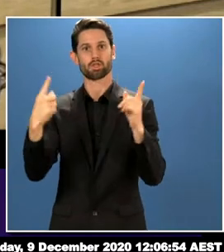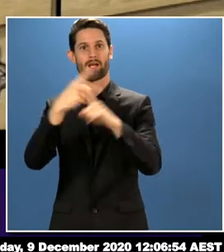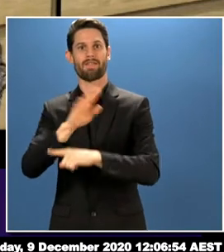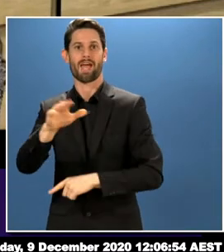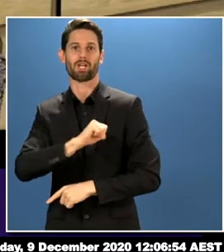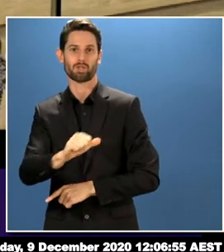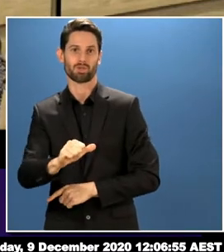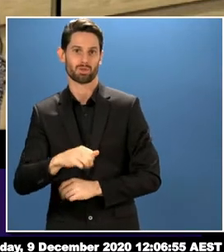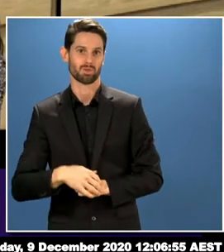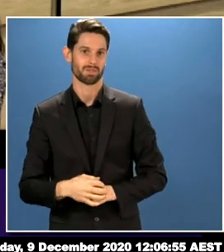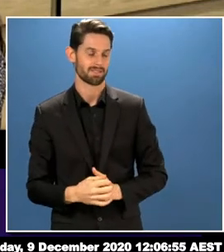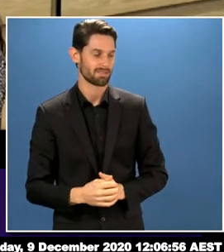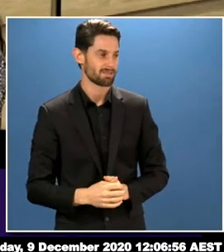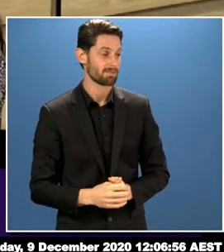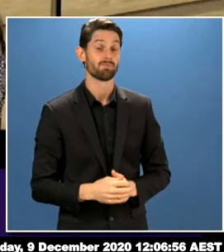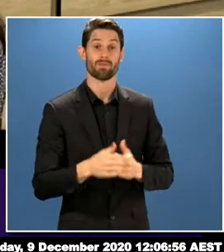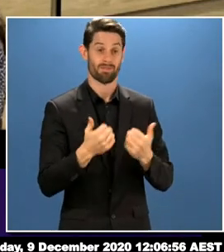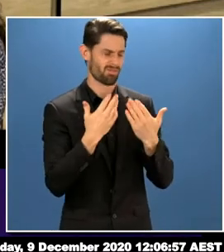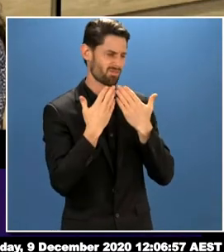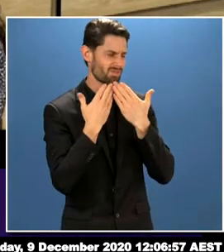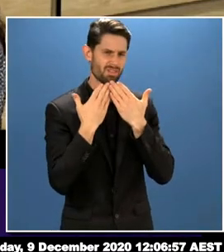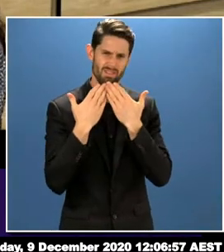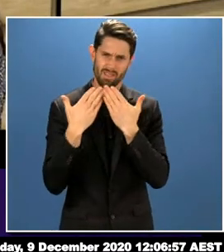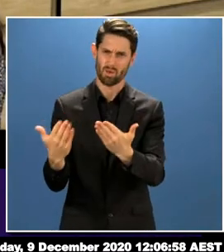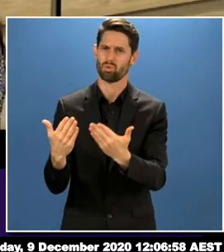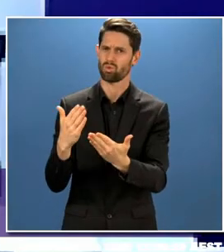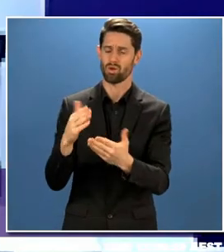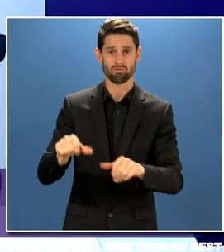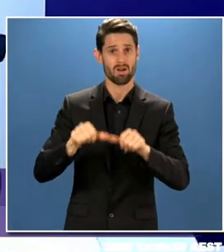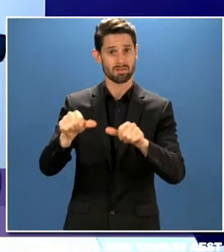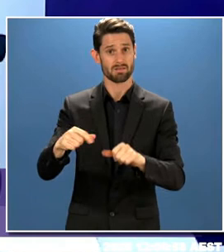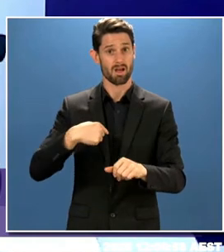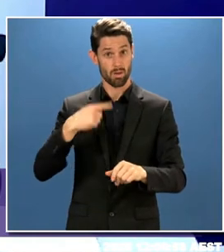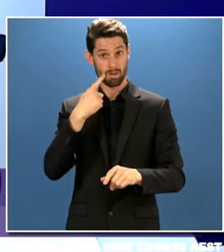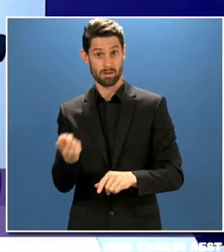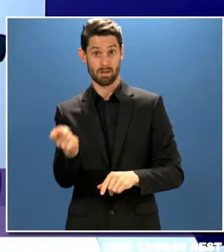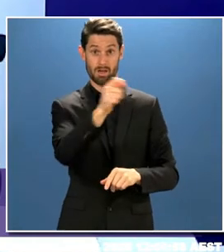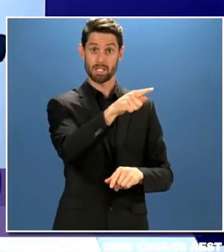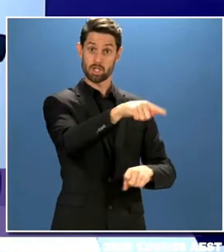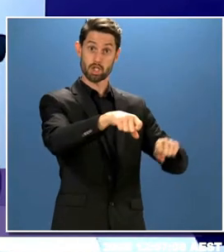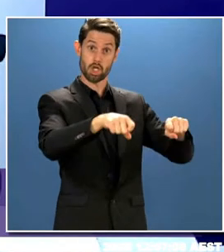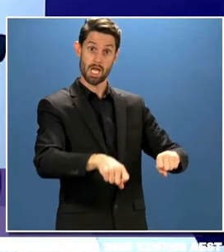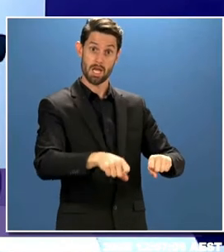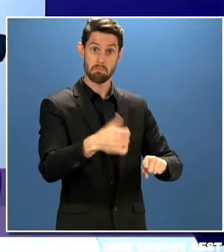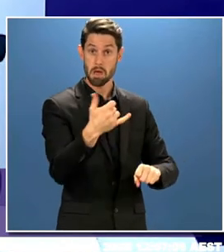I am going to pass you over to the Chair to inquire as to whether or not any of the Commissioners have any questions for you.